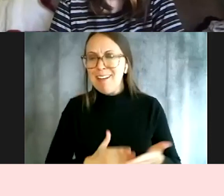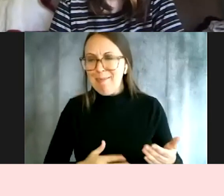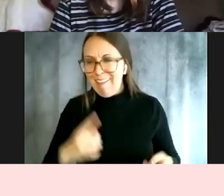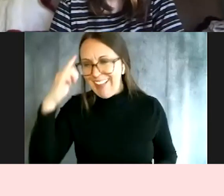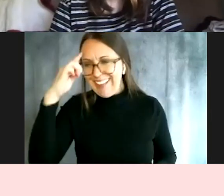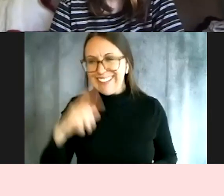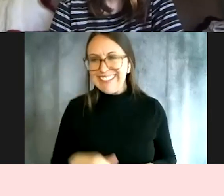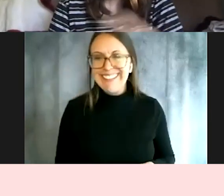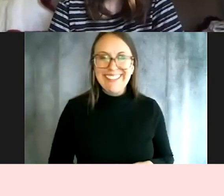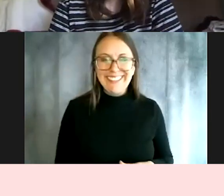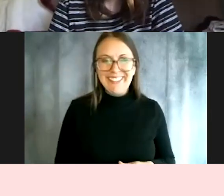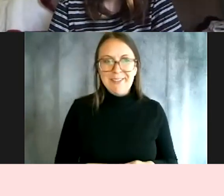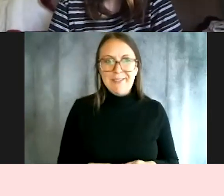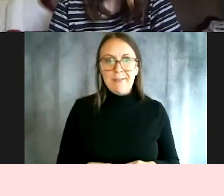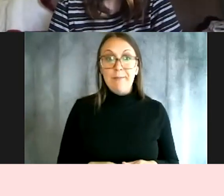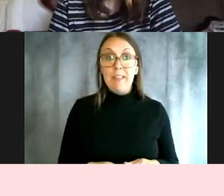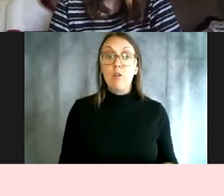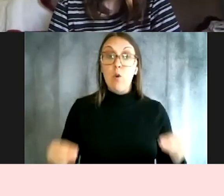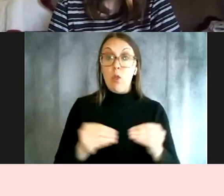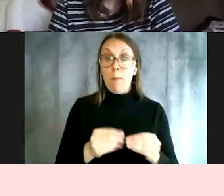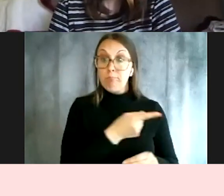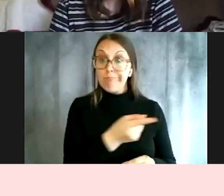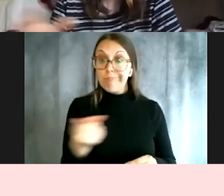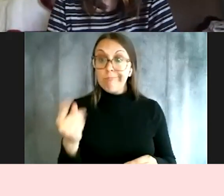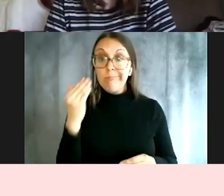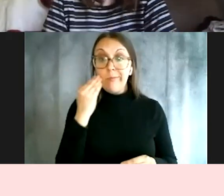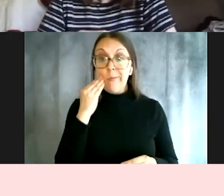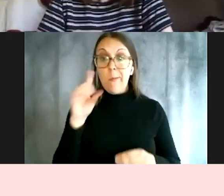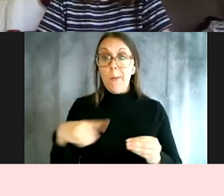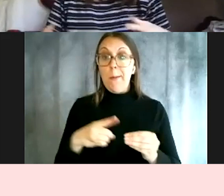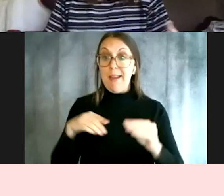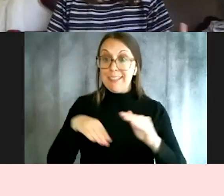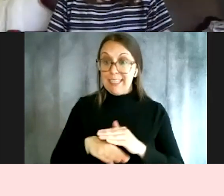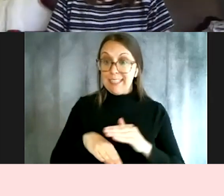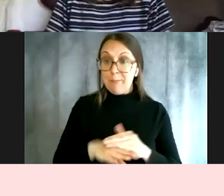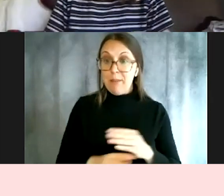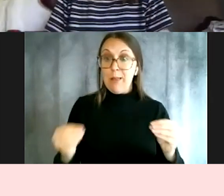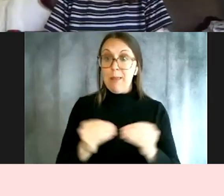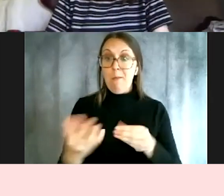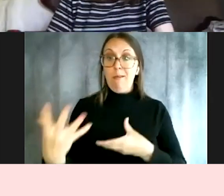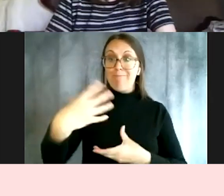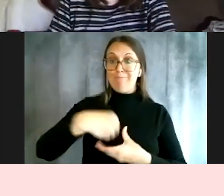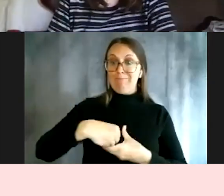So, the more you know about accessibility the more inclusive the UX will be, oftentimes